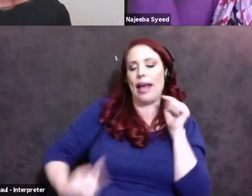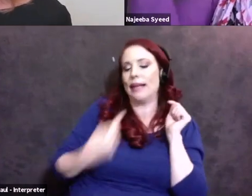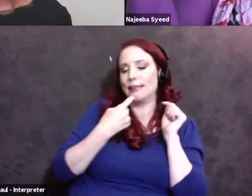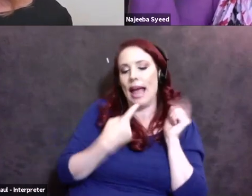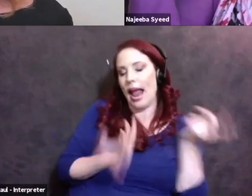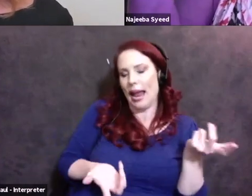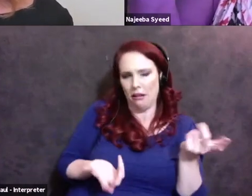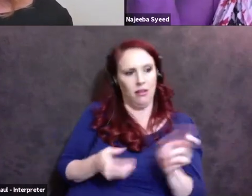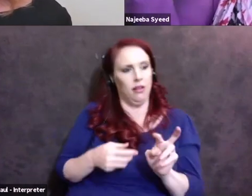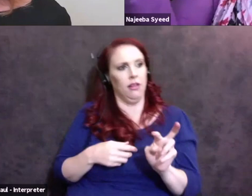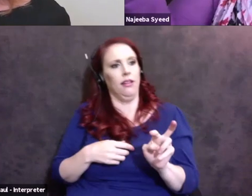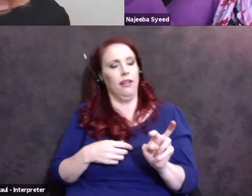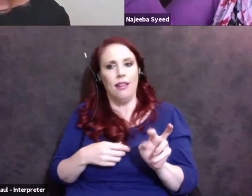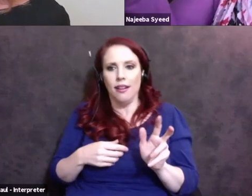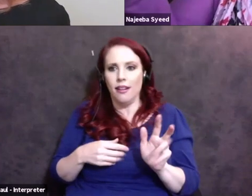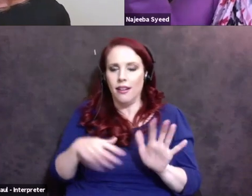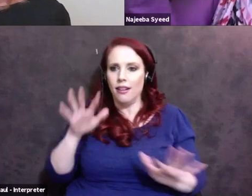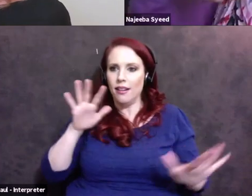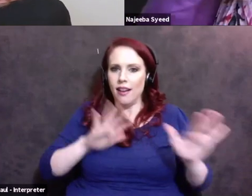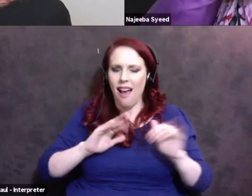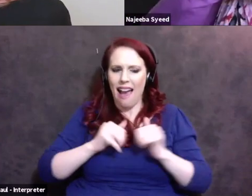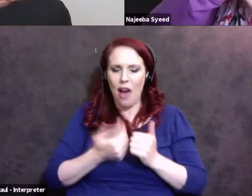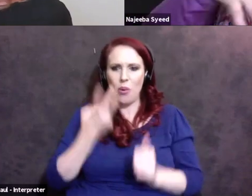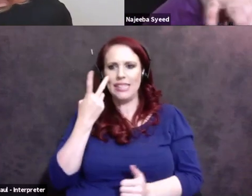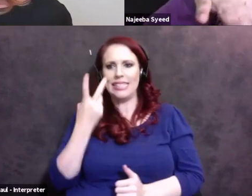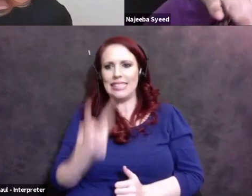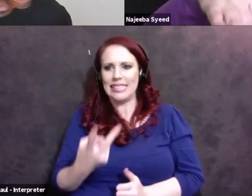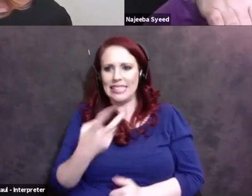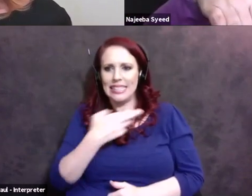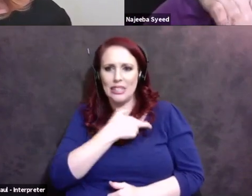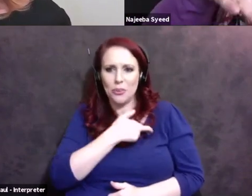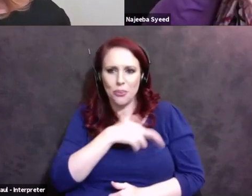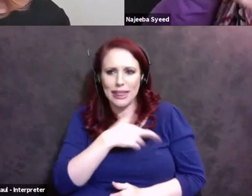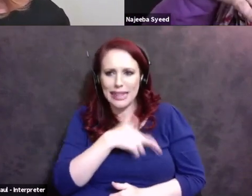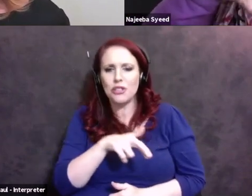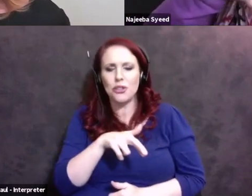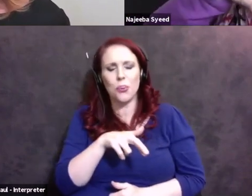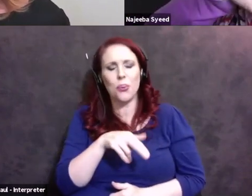Just to point out the way we see religion in particular, it is helpful to know what